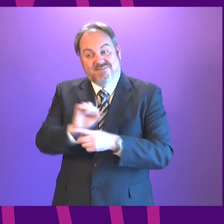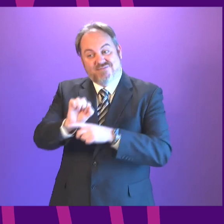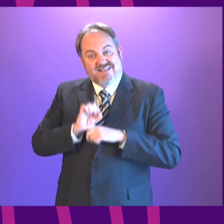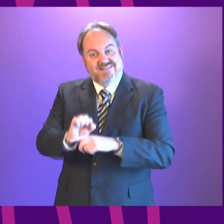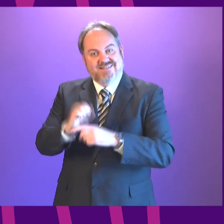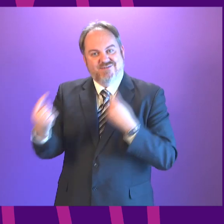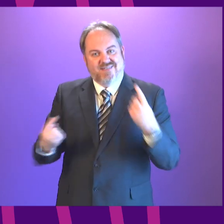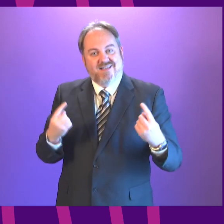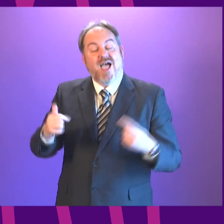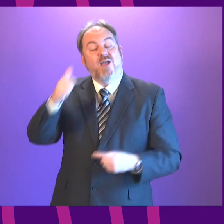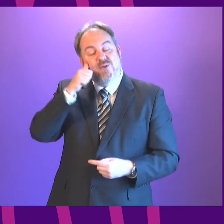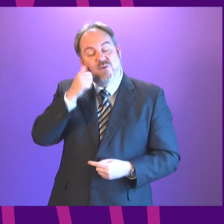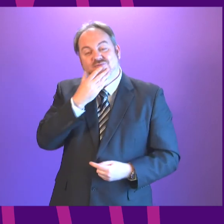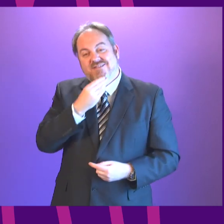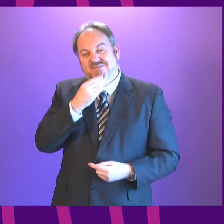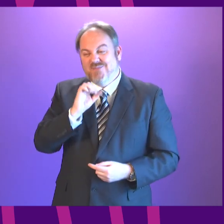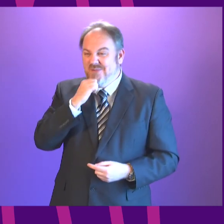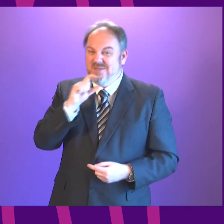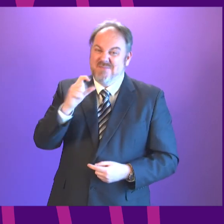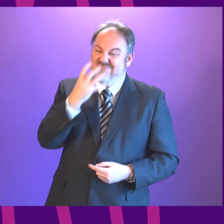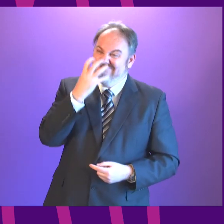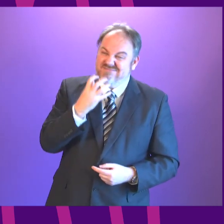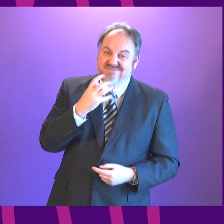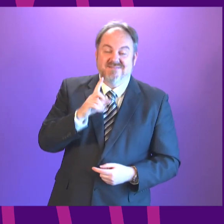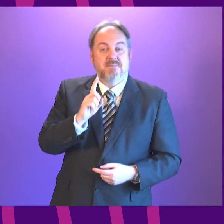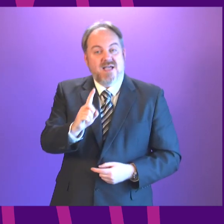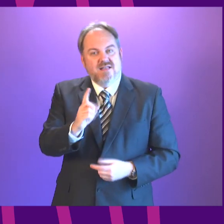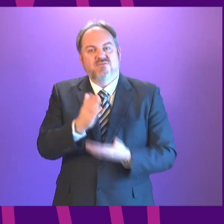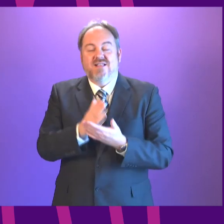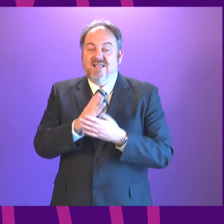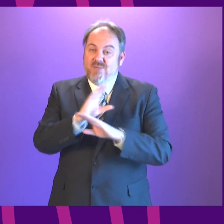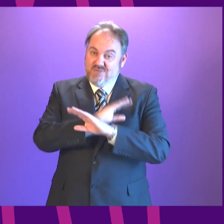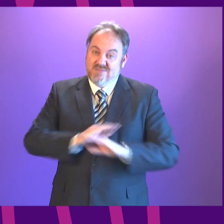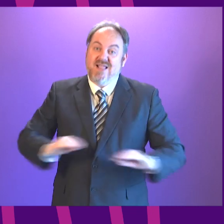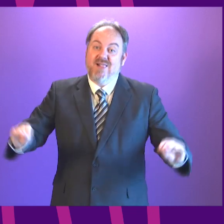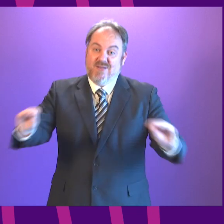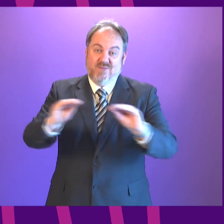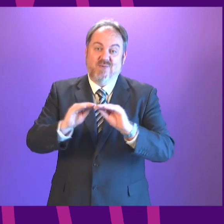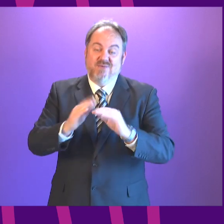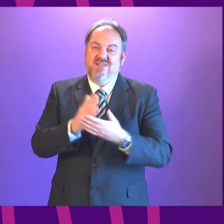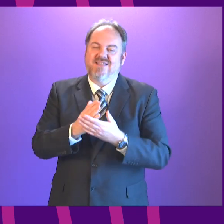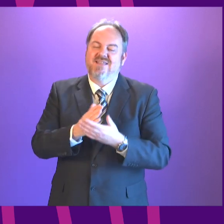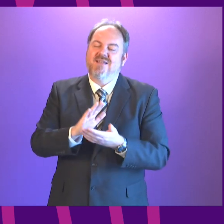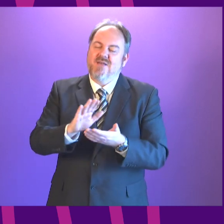the happiest of Christmases for everyone, but I take this opportunity to wish everyone